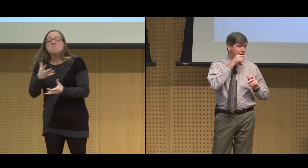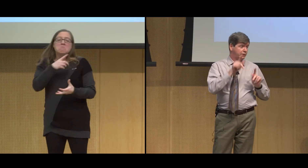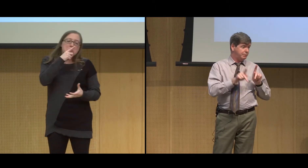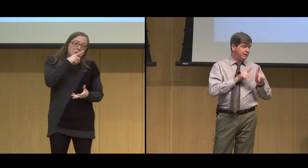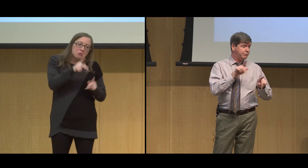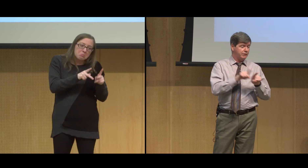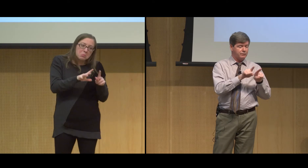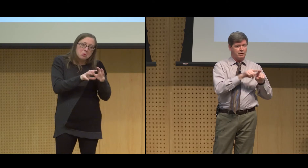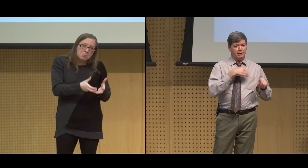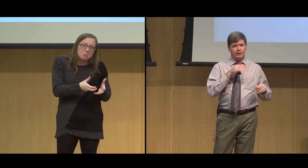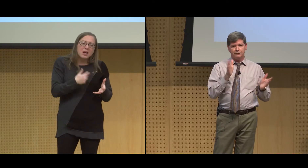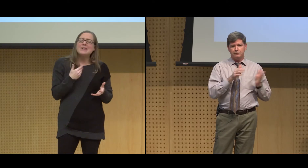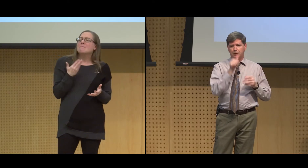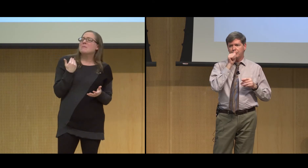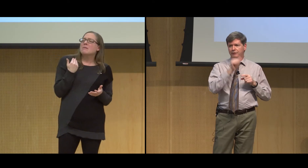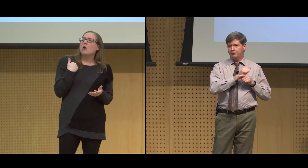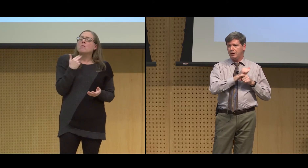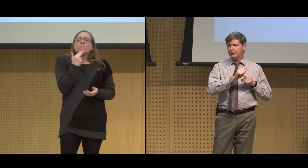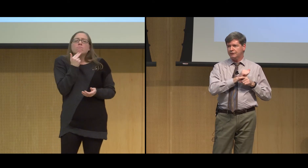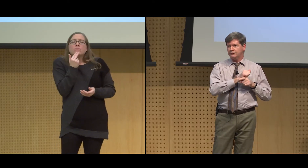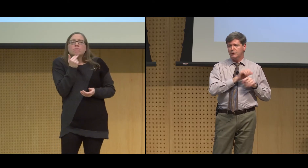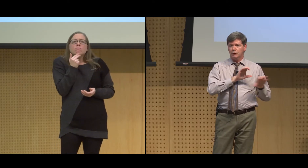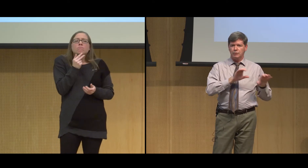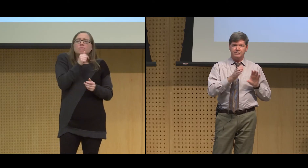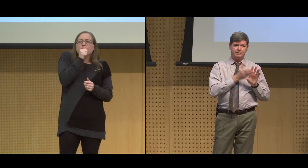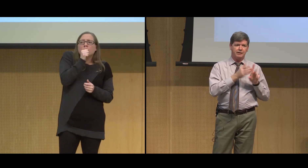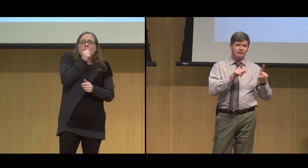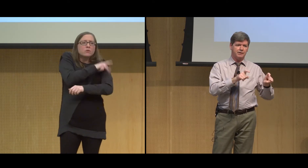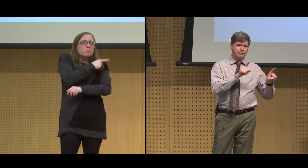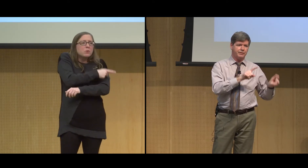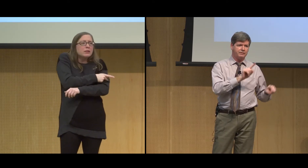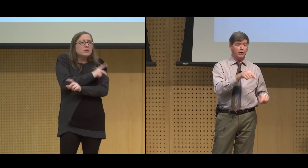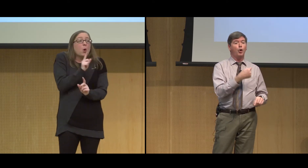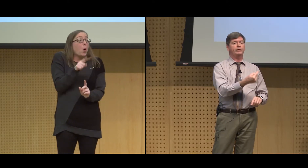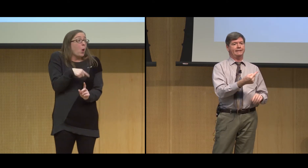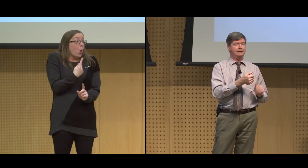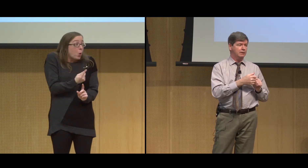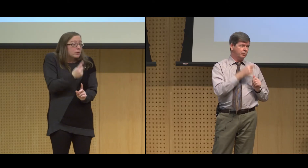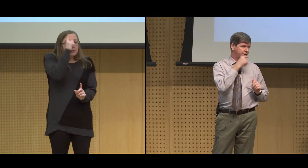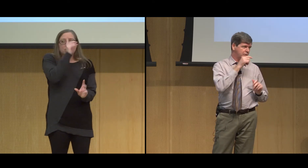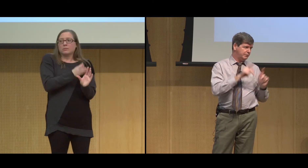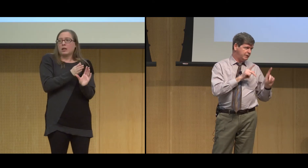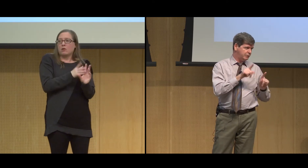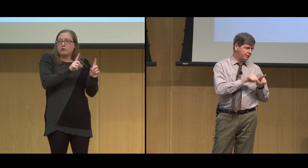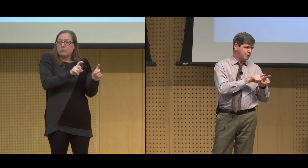with hearing people, as well. I had a small private practice where I did psychological testing only with hearing people,